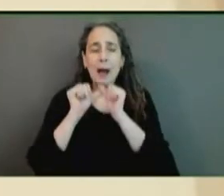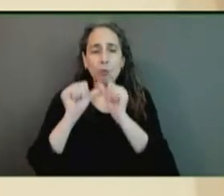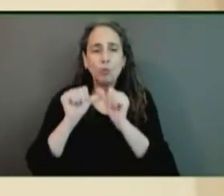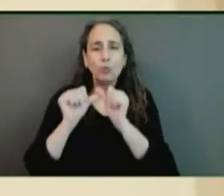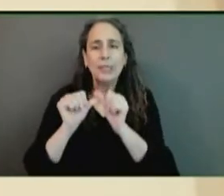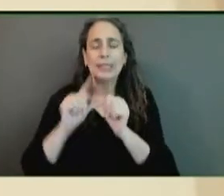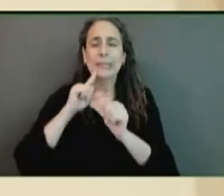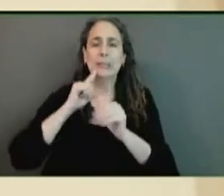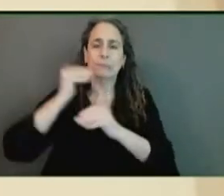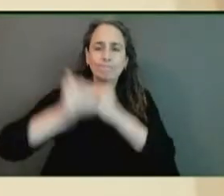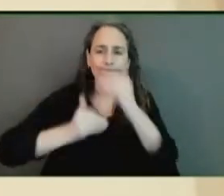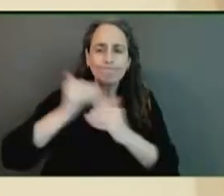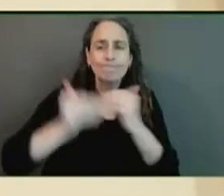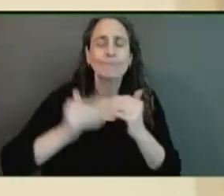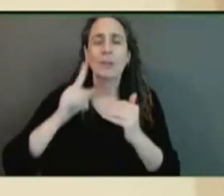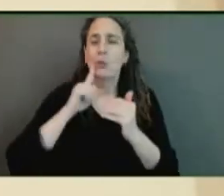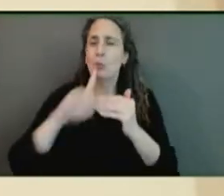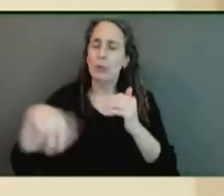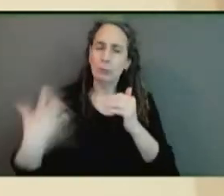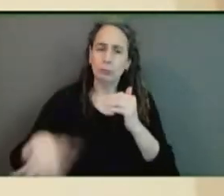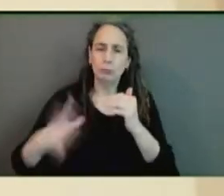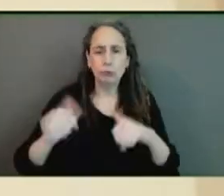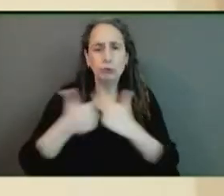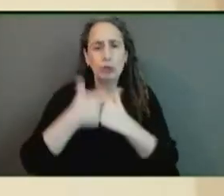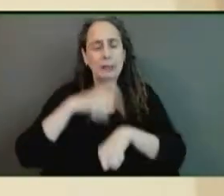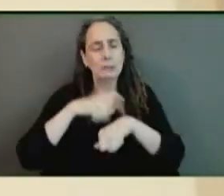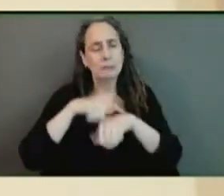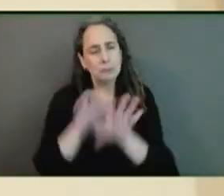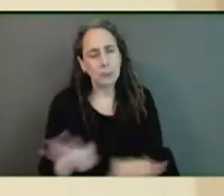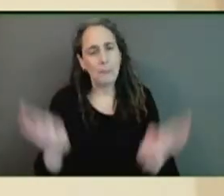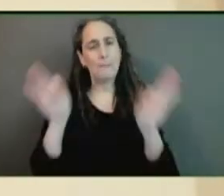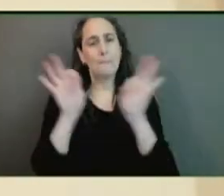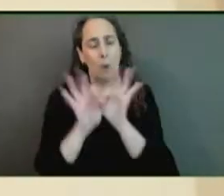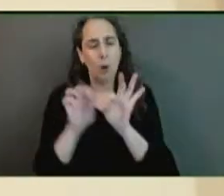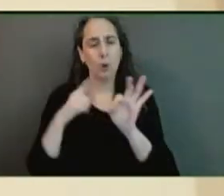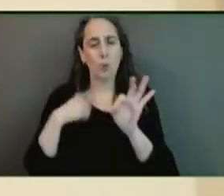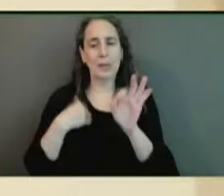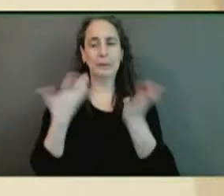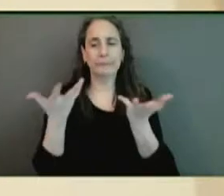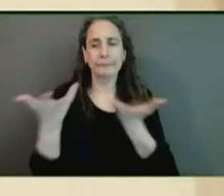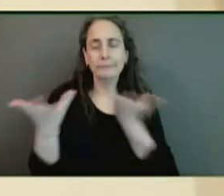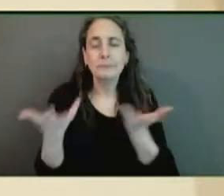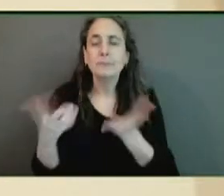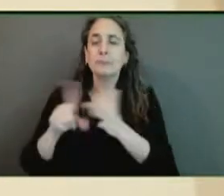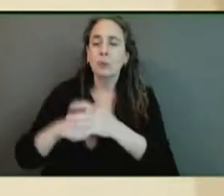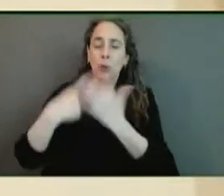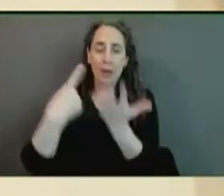as we continue to navigate these turbulent waters. It is